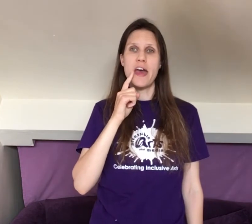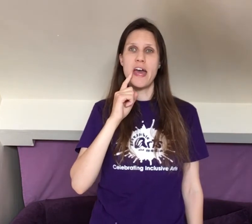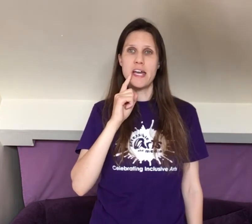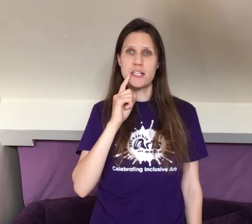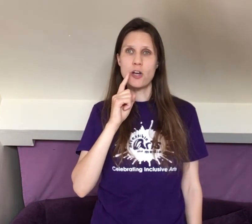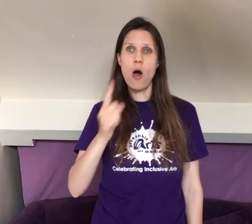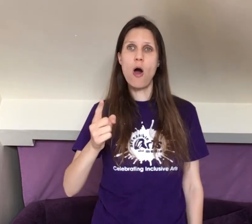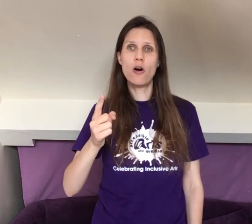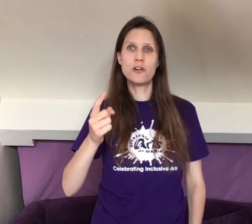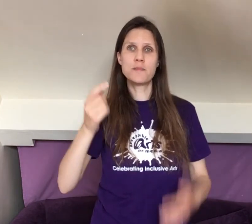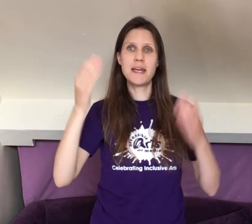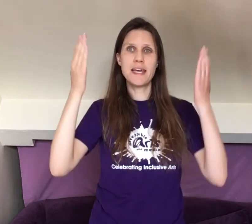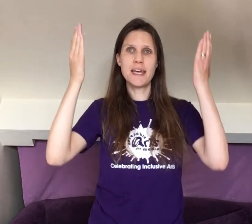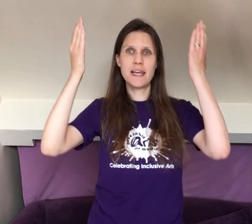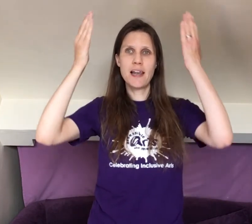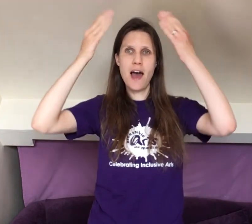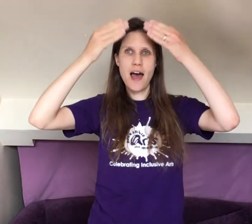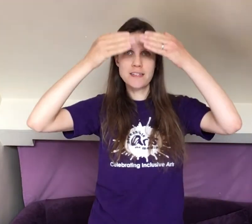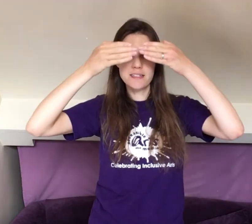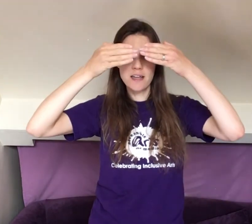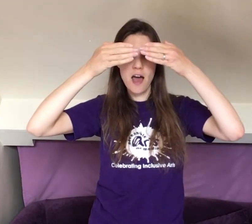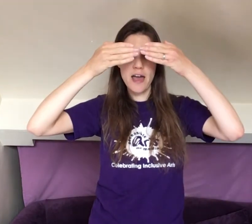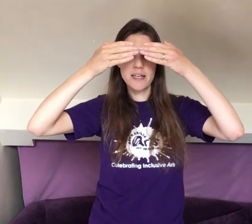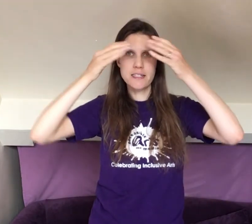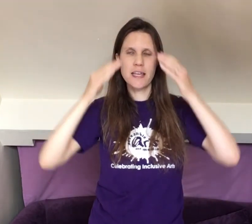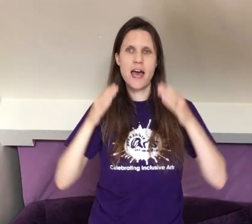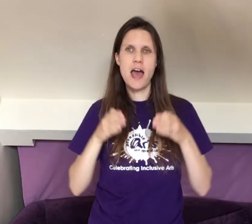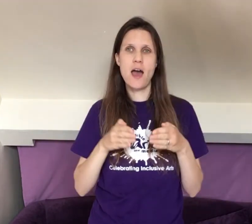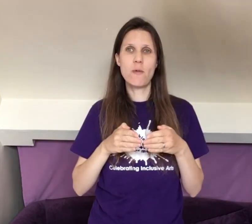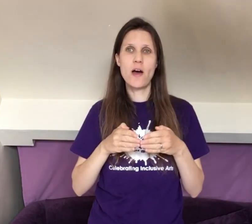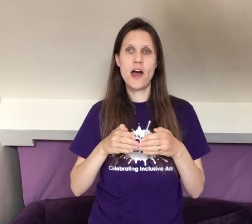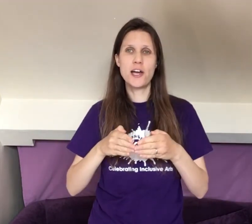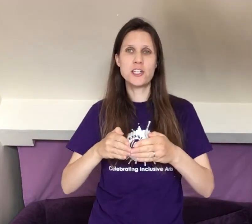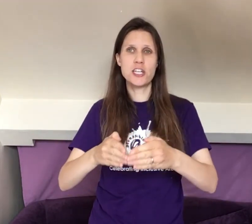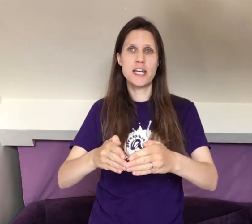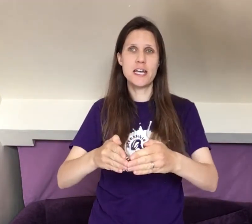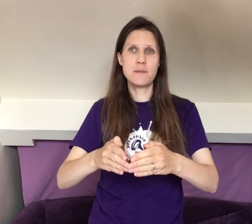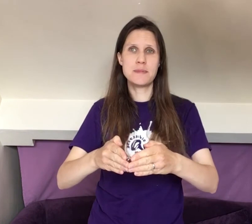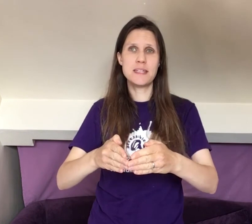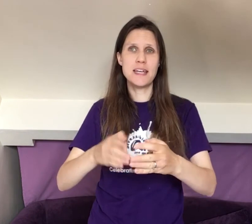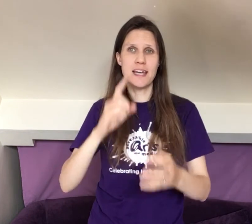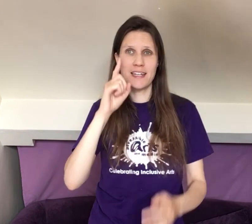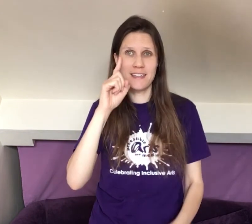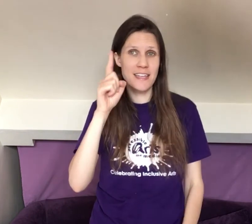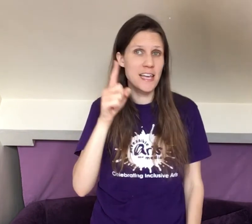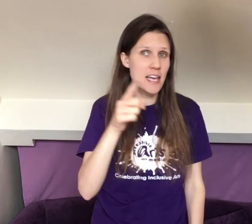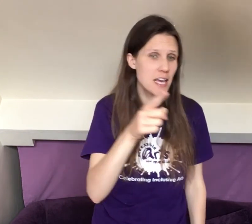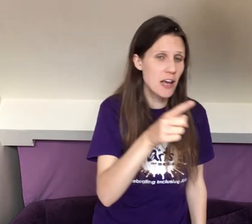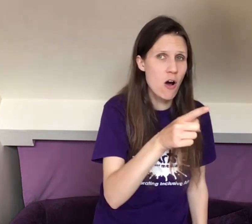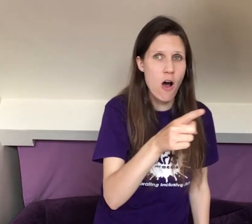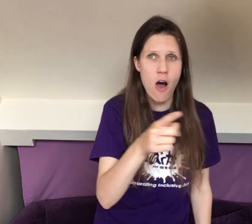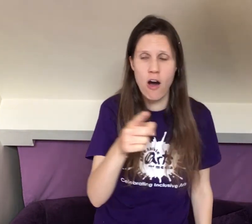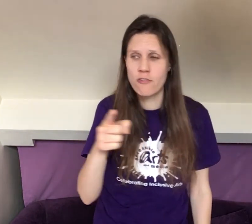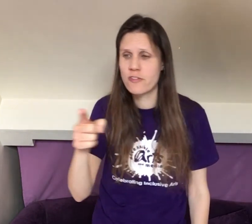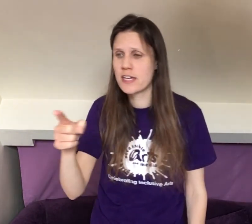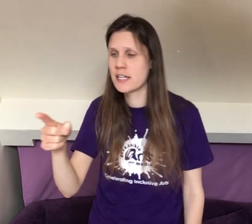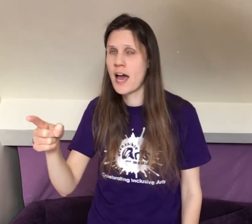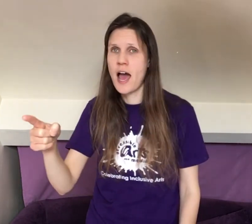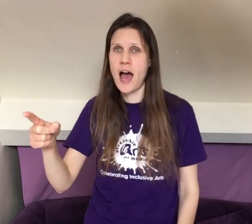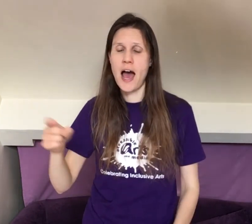They told me last night there were ships in the offing.